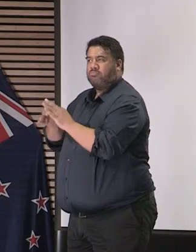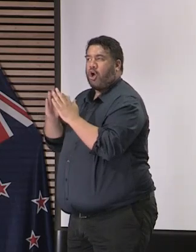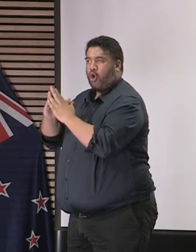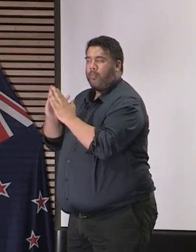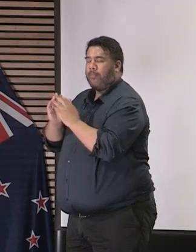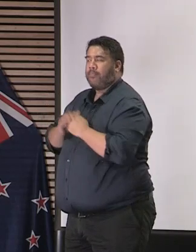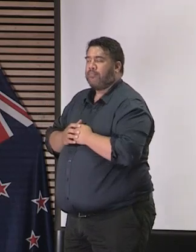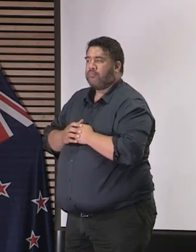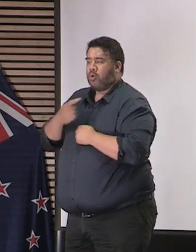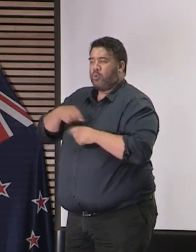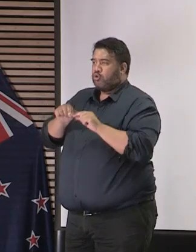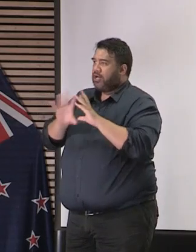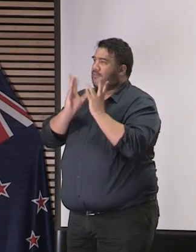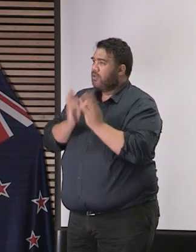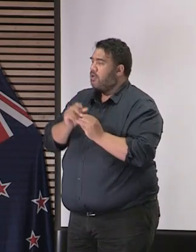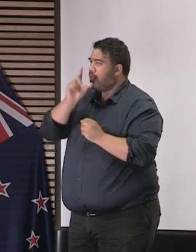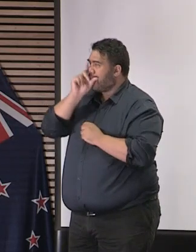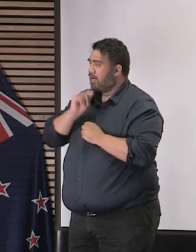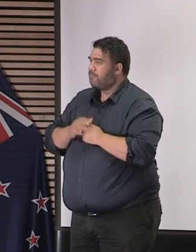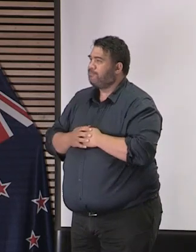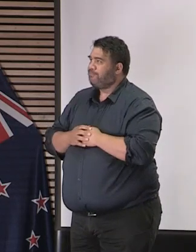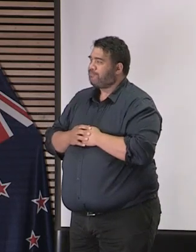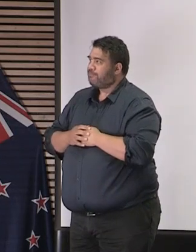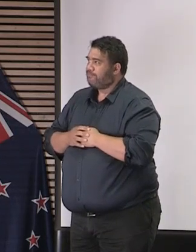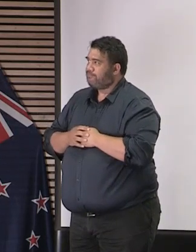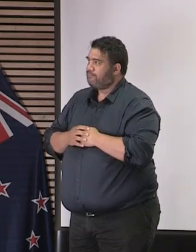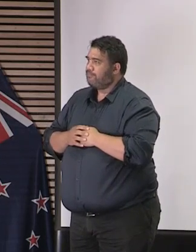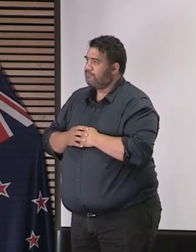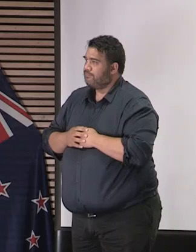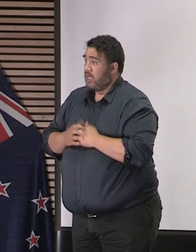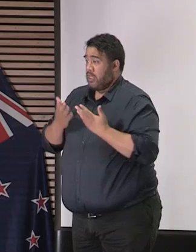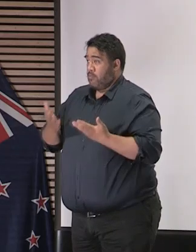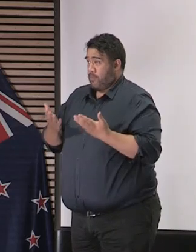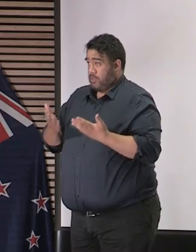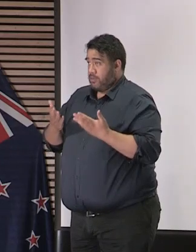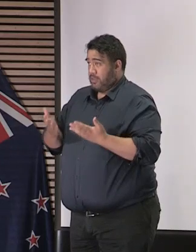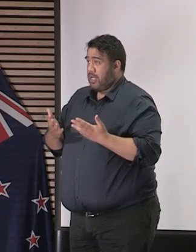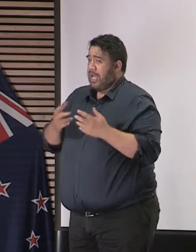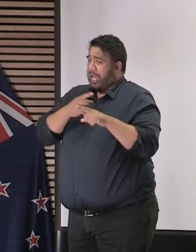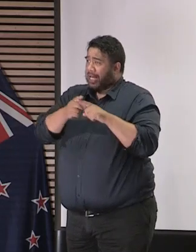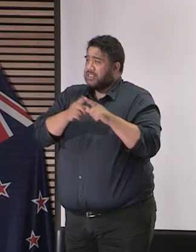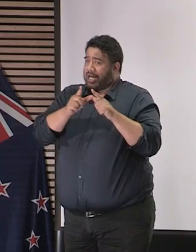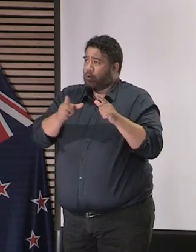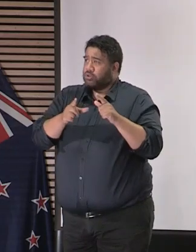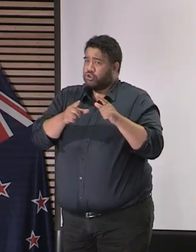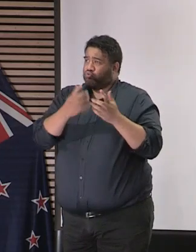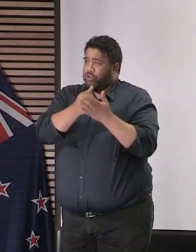to do that in the home con tech fit they need to. We are doing all that we can.